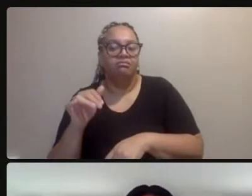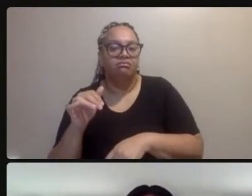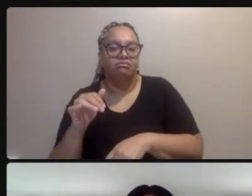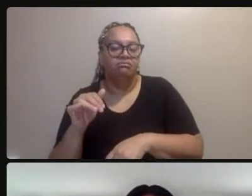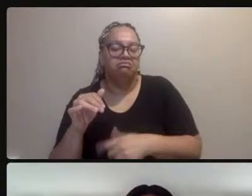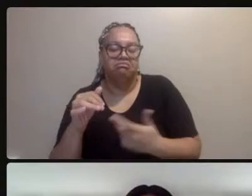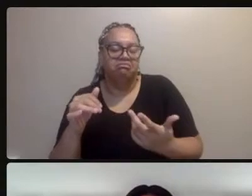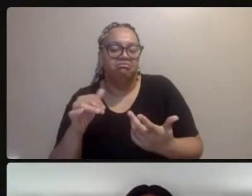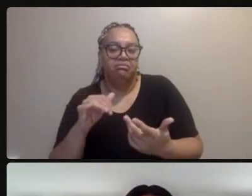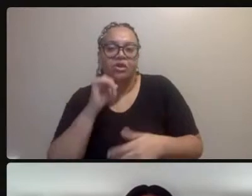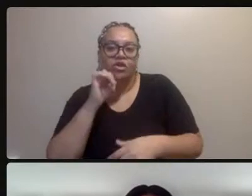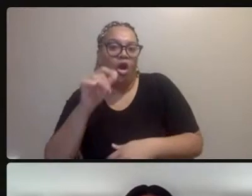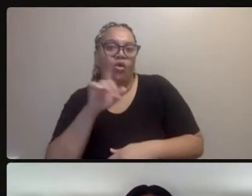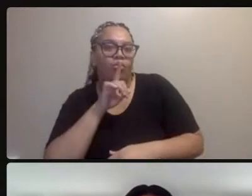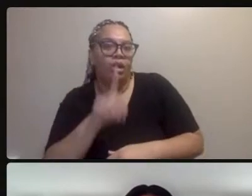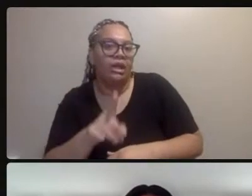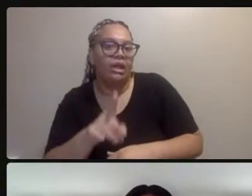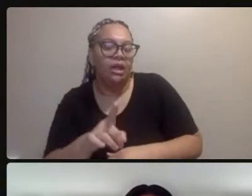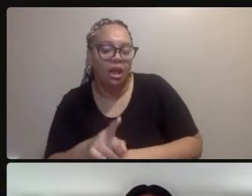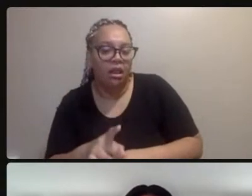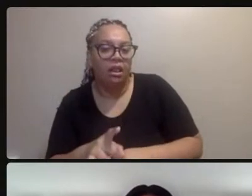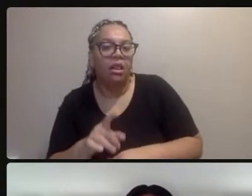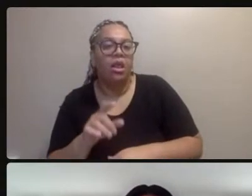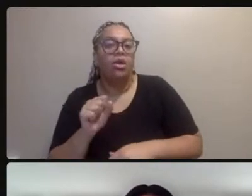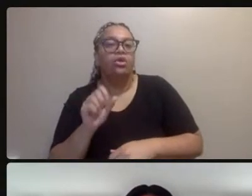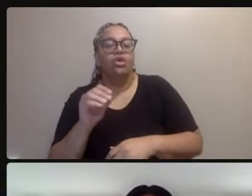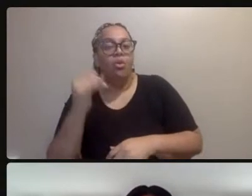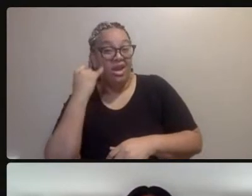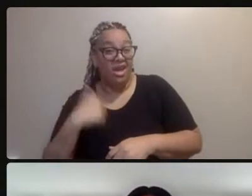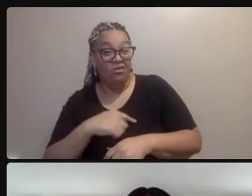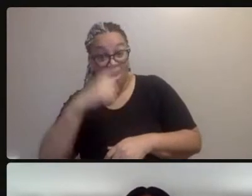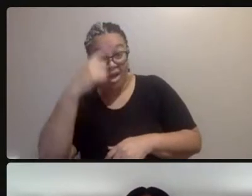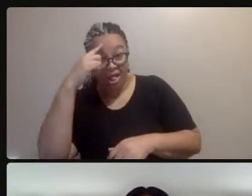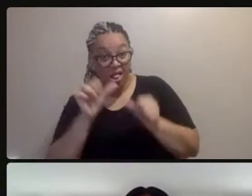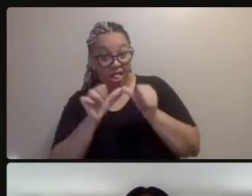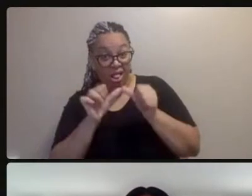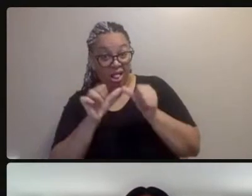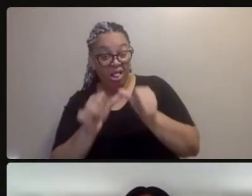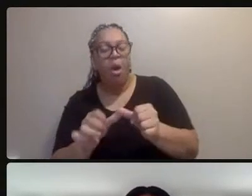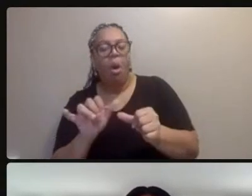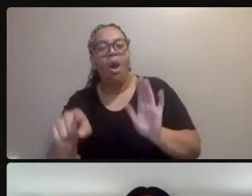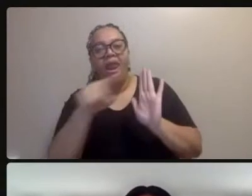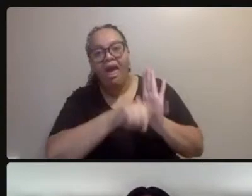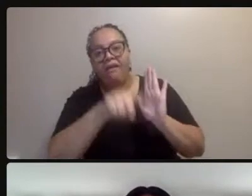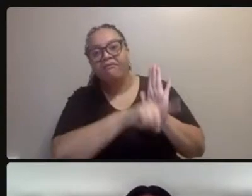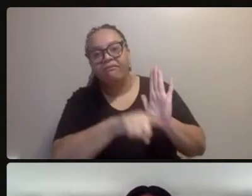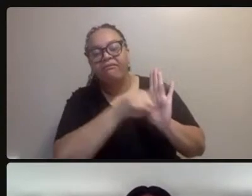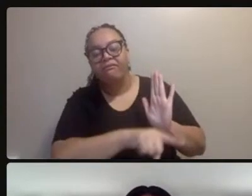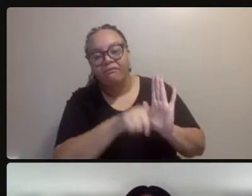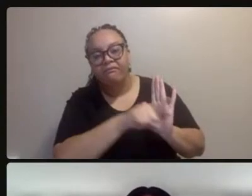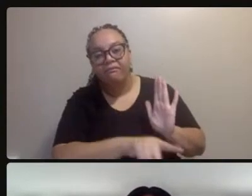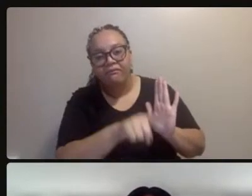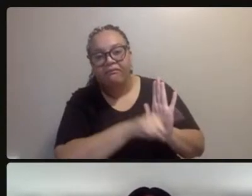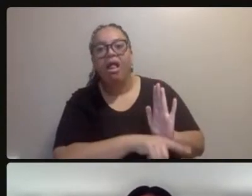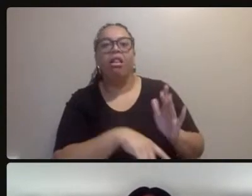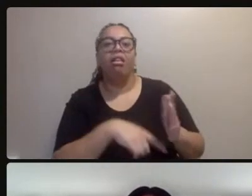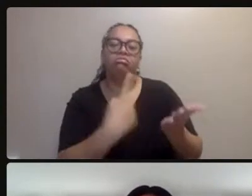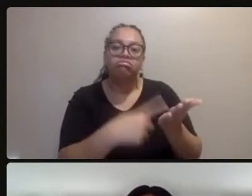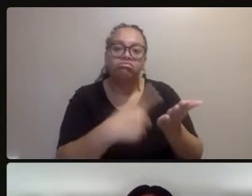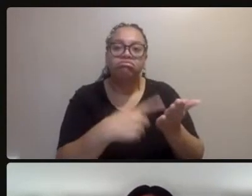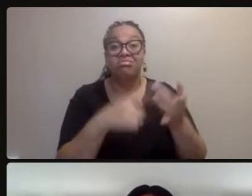SAFE AND STABLE ATMOSPHERE IS